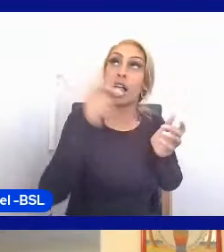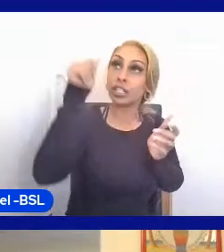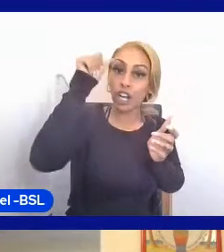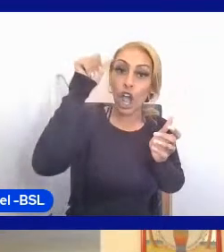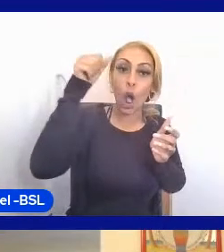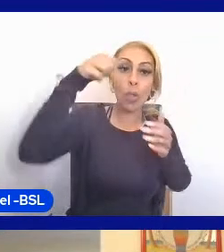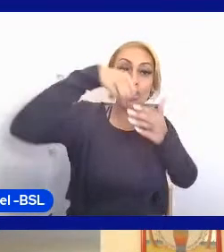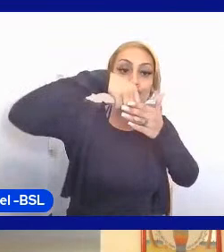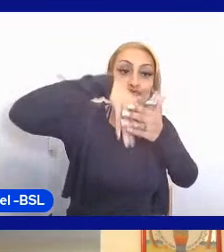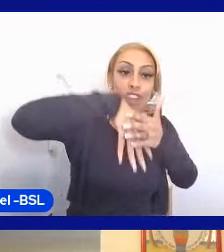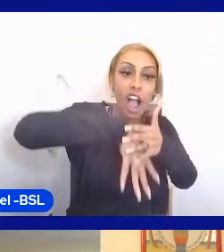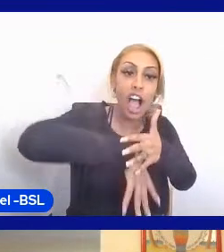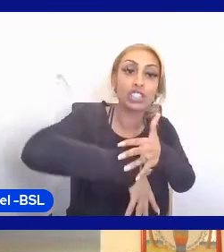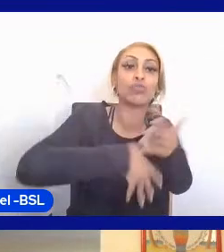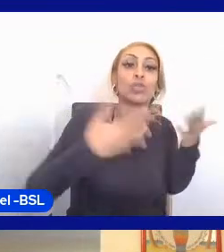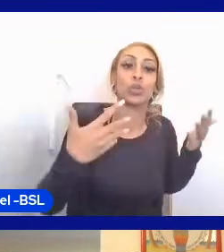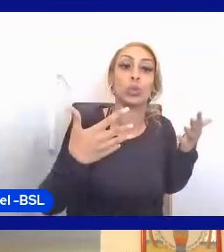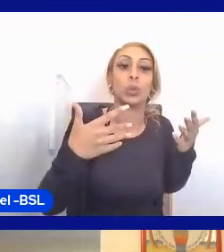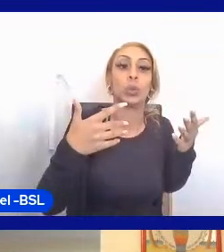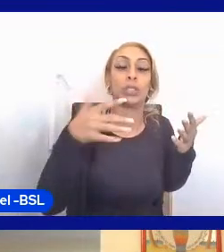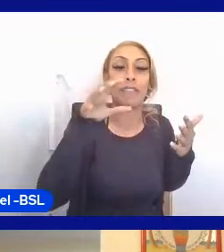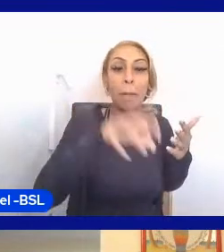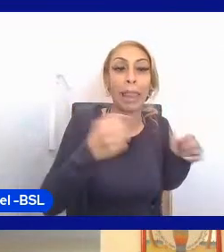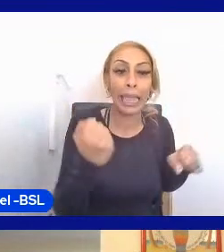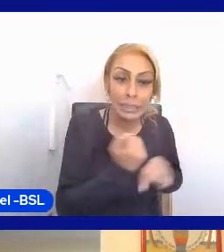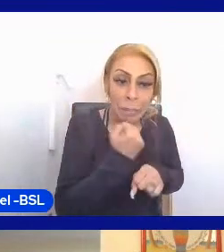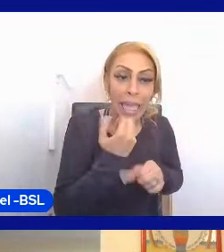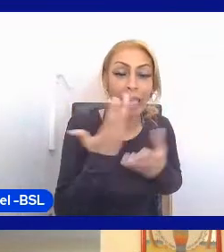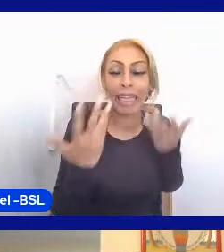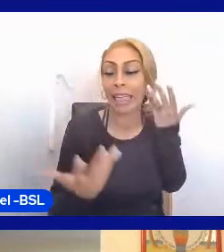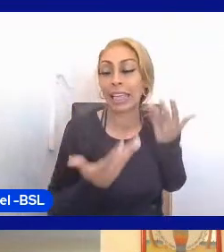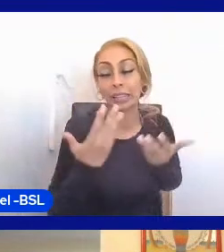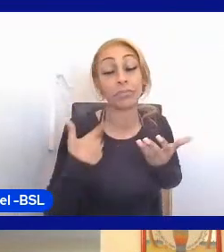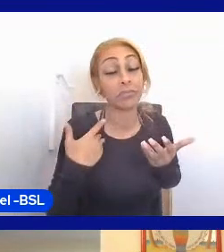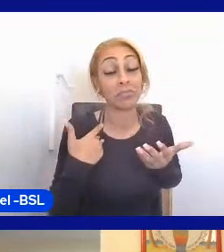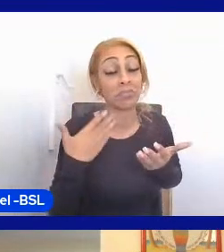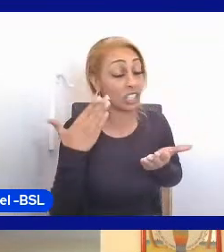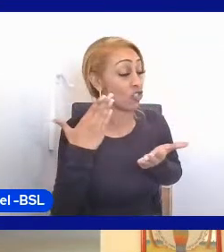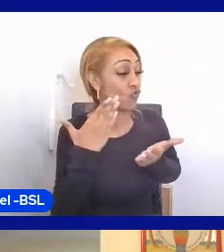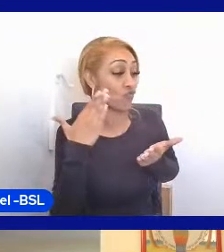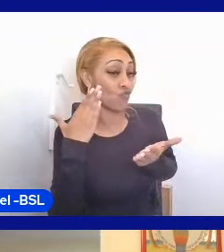map as one of the places in the world that does understand this grassroots approach and